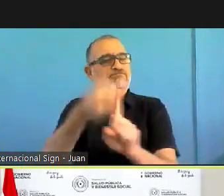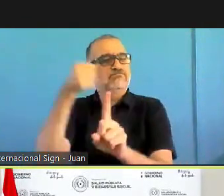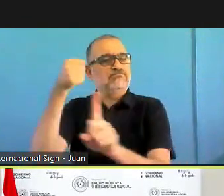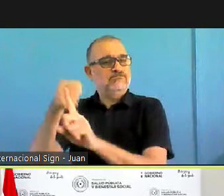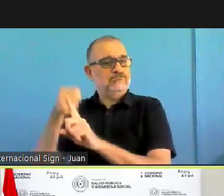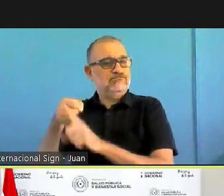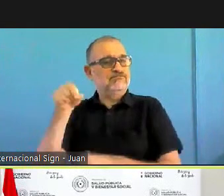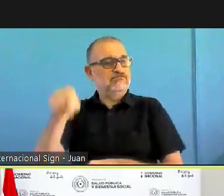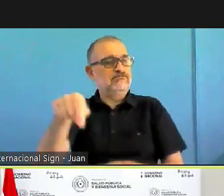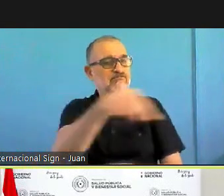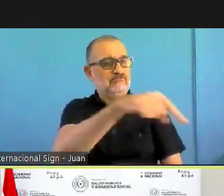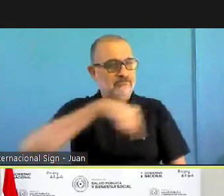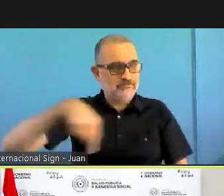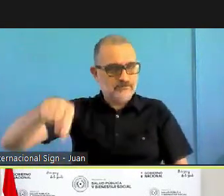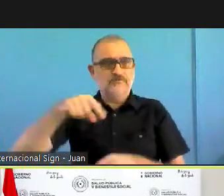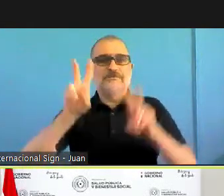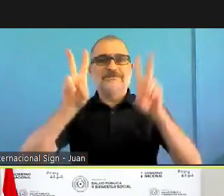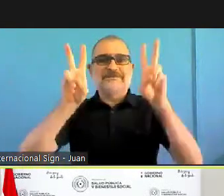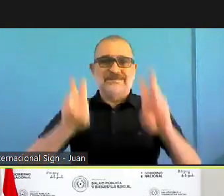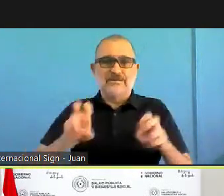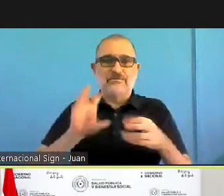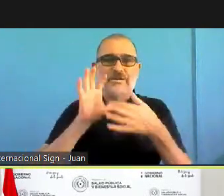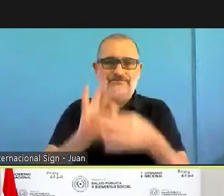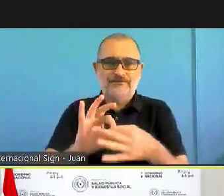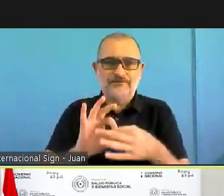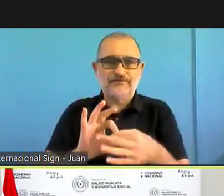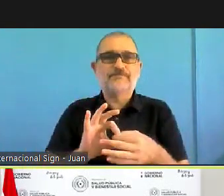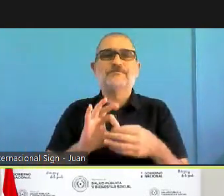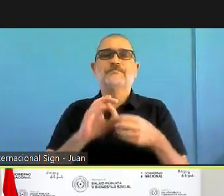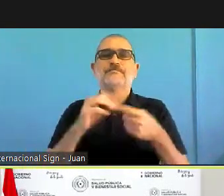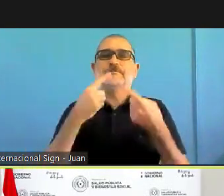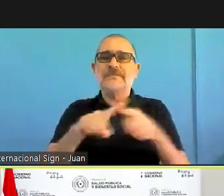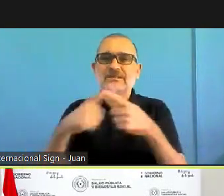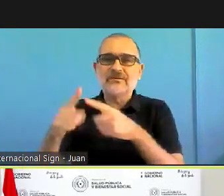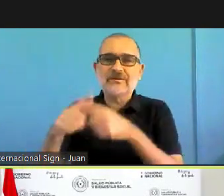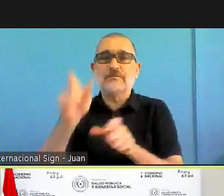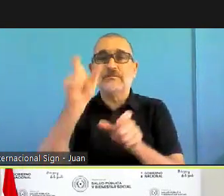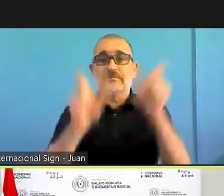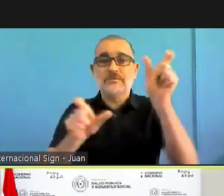or all the care for quitting smoking -- all of